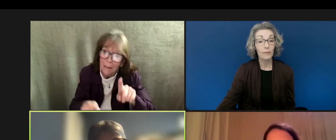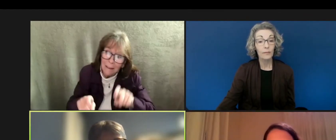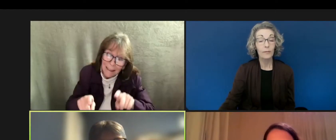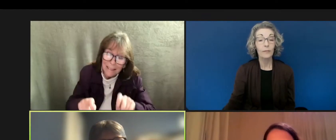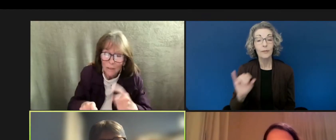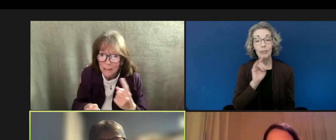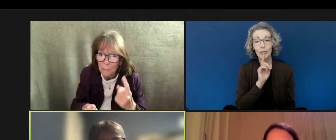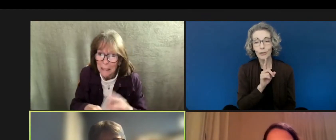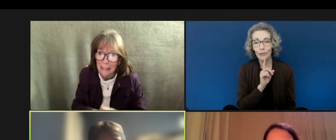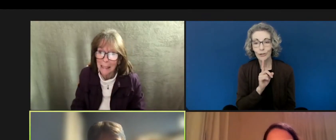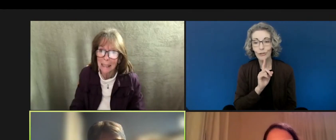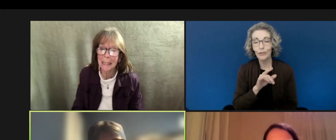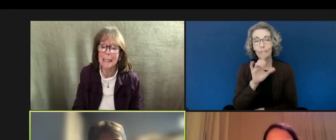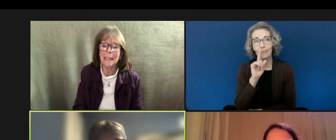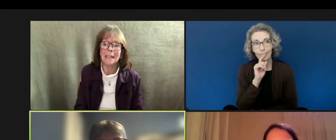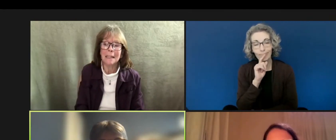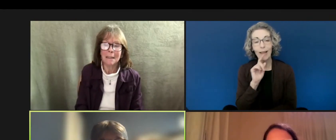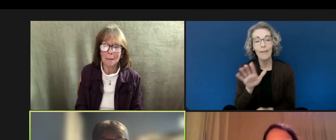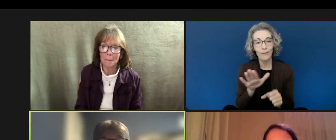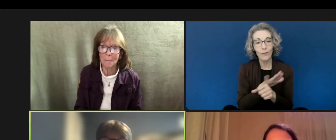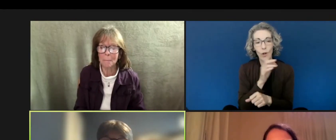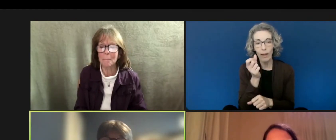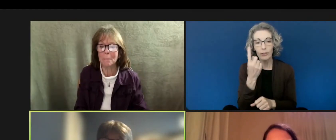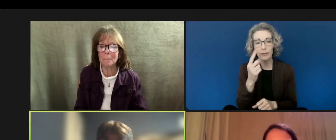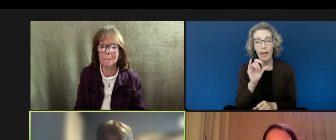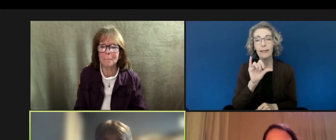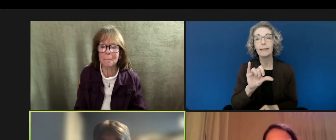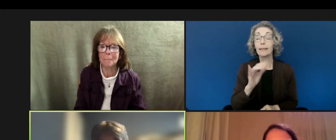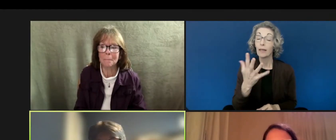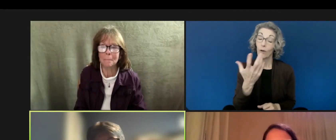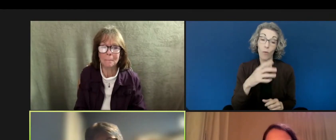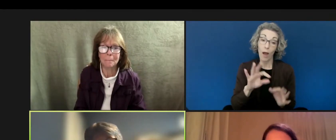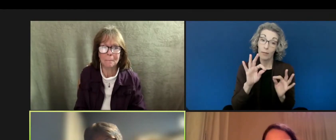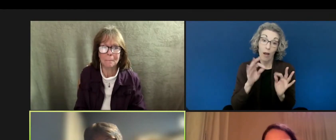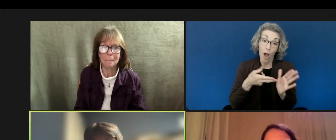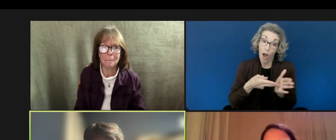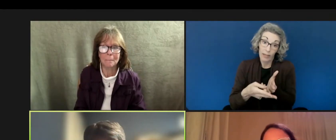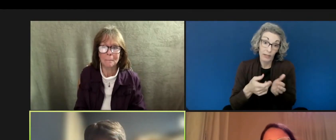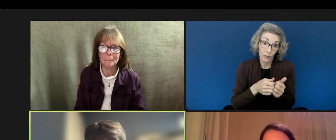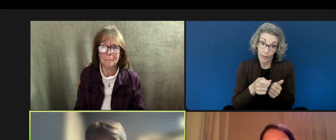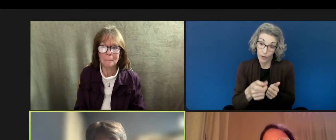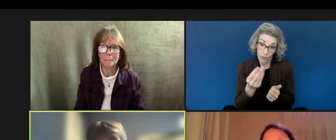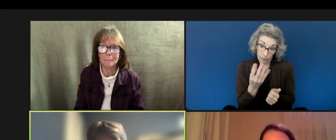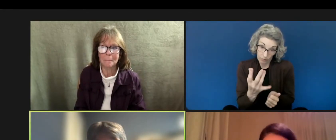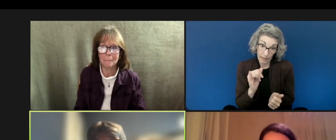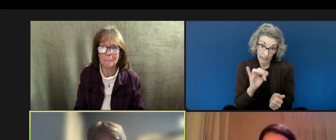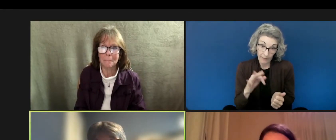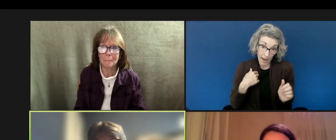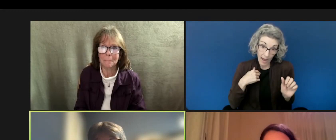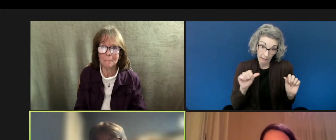Sure, I fully understand, yeah, so let me be perfectly honest with you Angela, if I may, obviously. Of course.